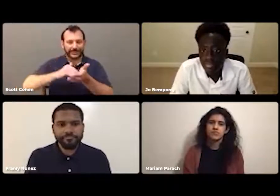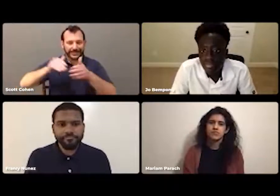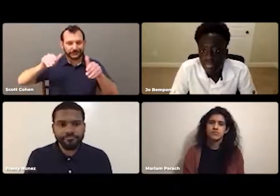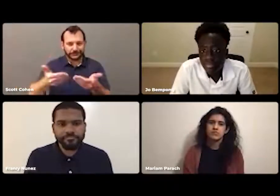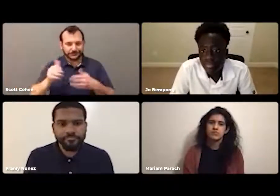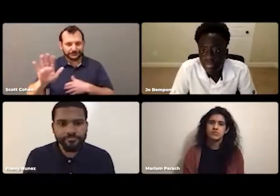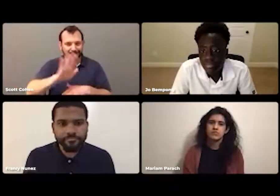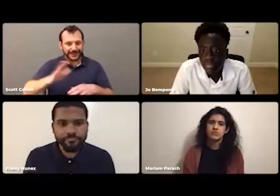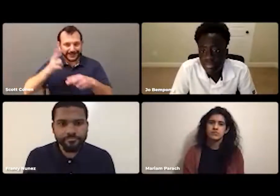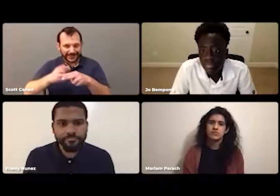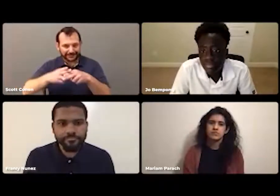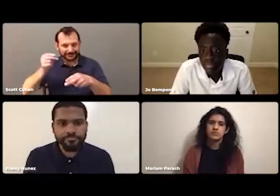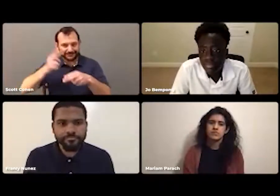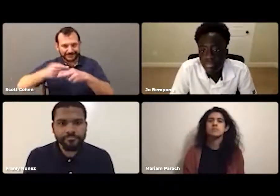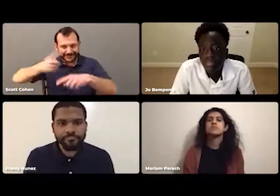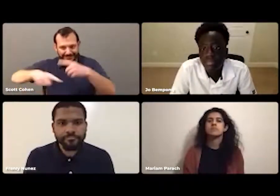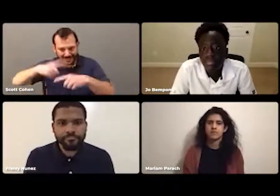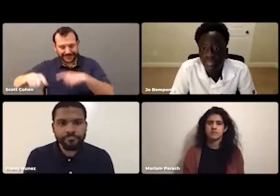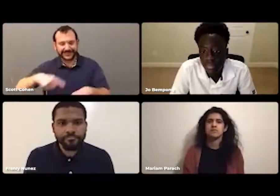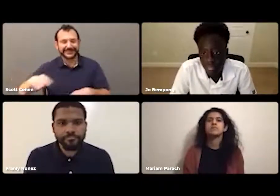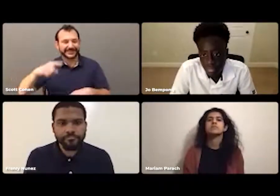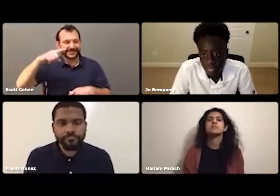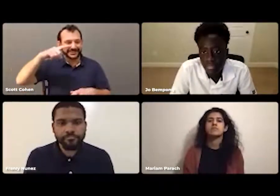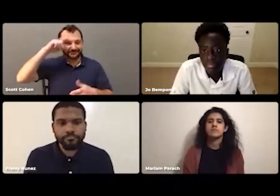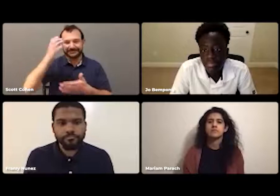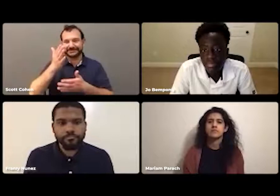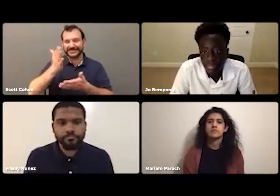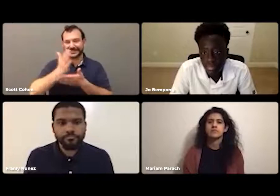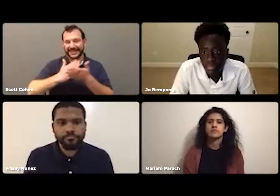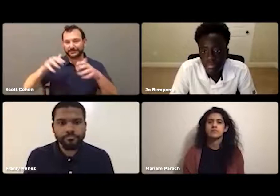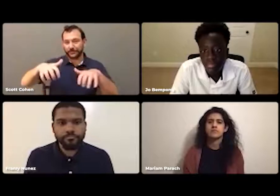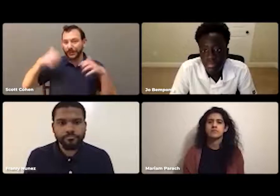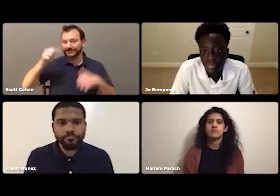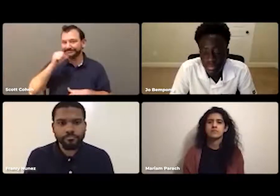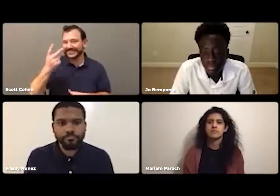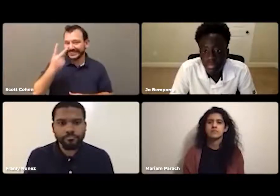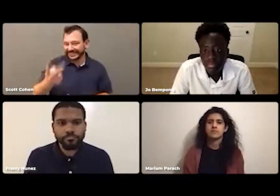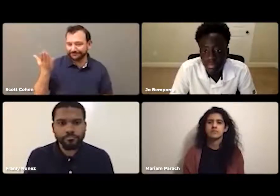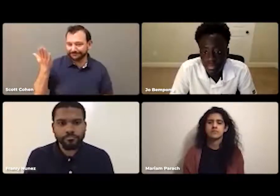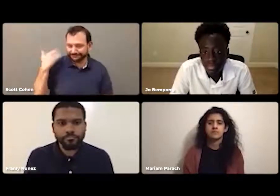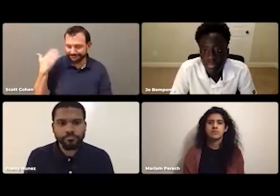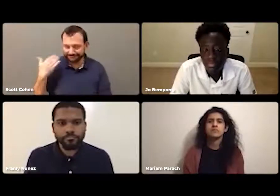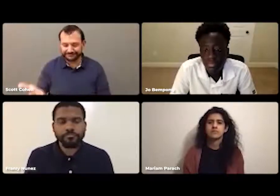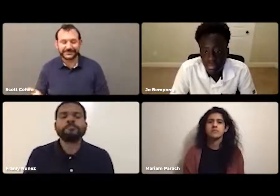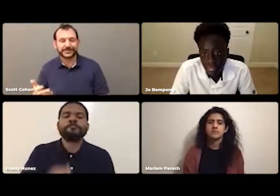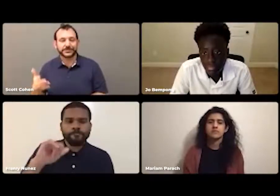I'll reintroduce all the presenters' names and signs here.